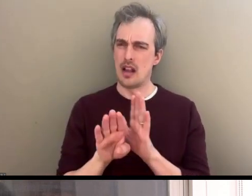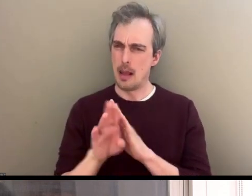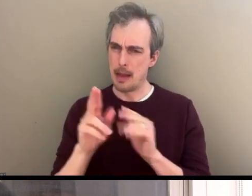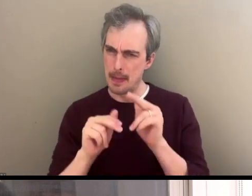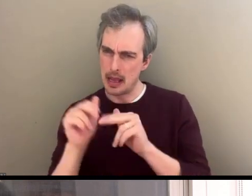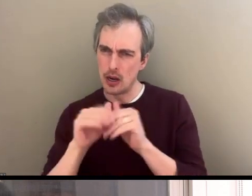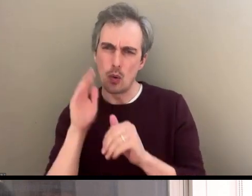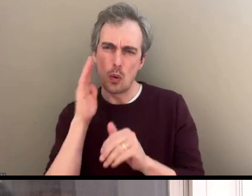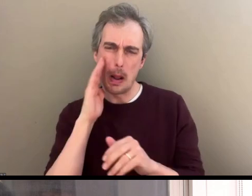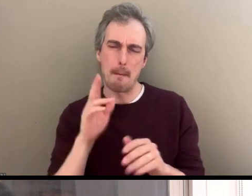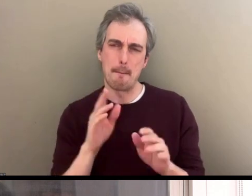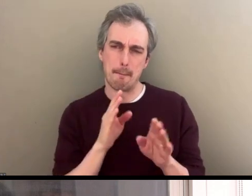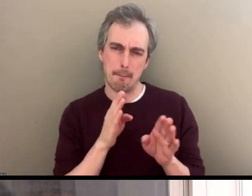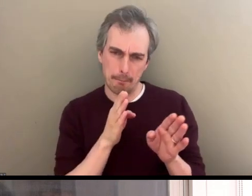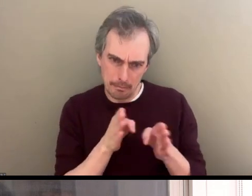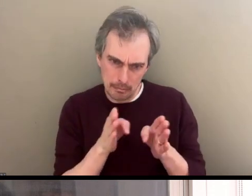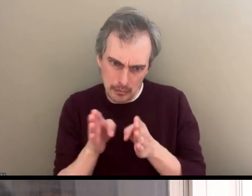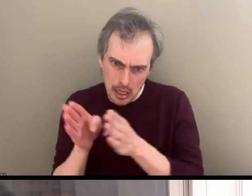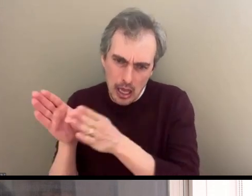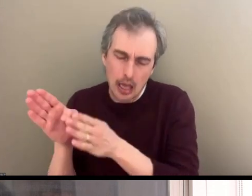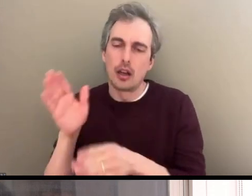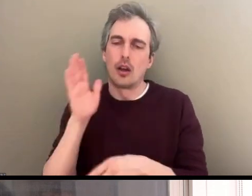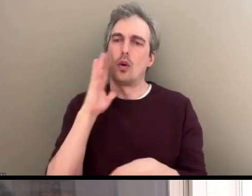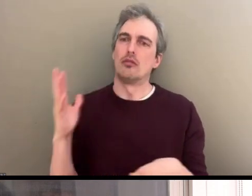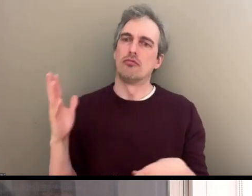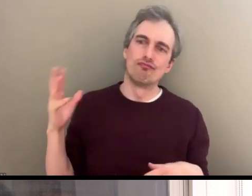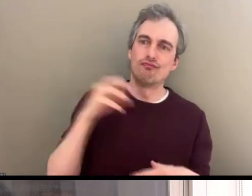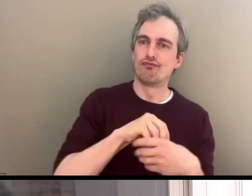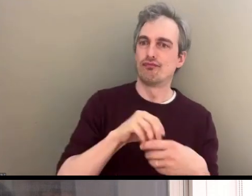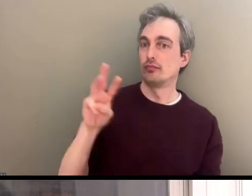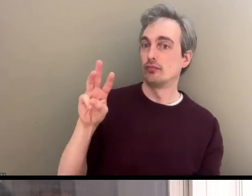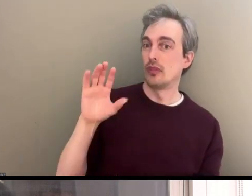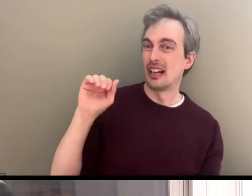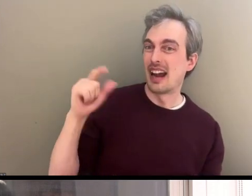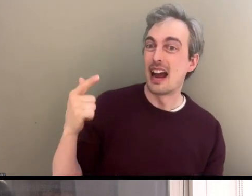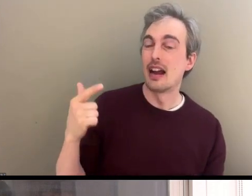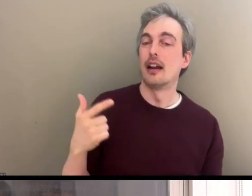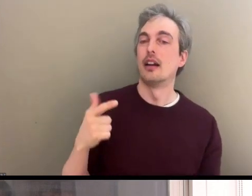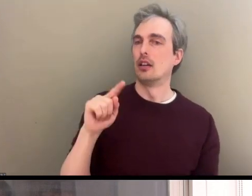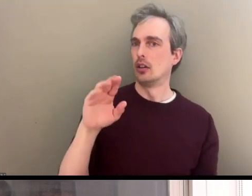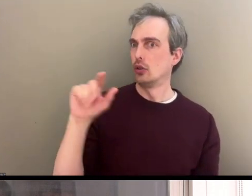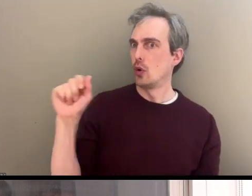Understand why WCAG is what it is and then why it's also getting updated.